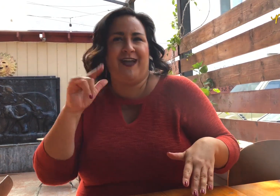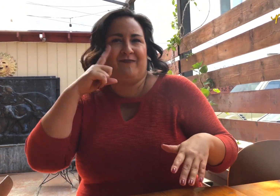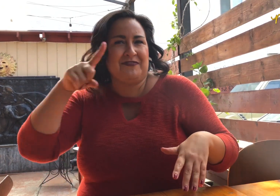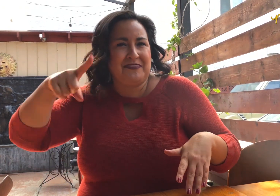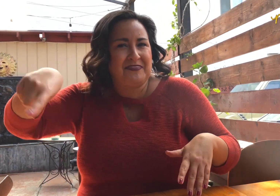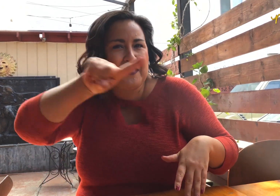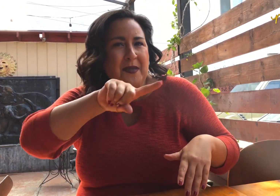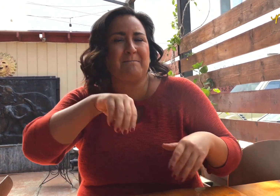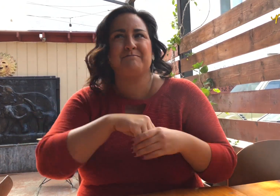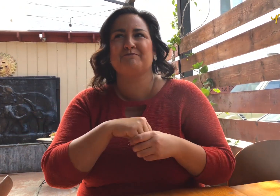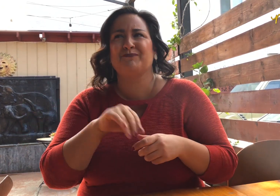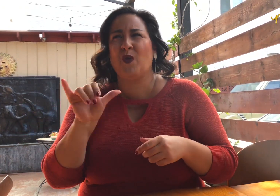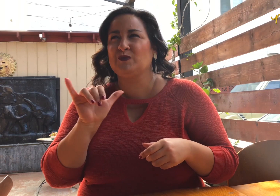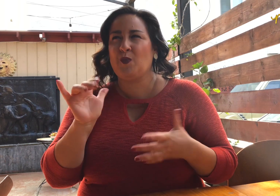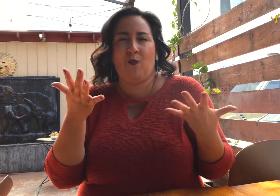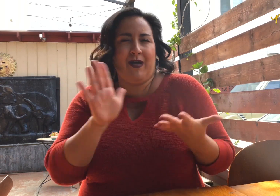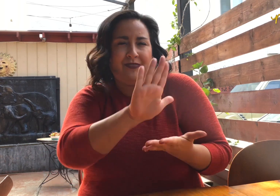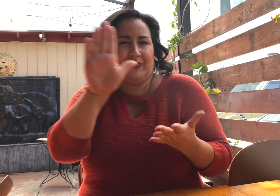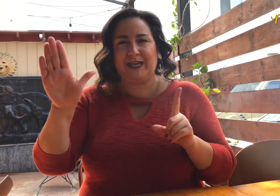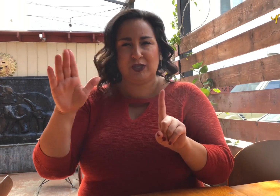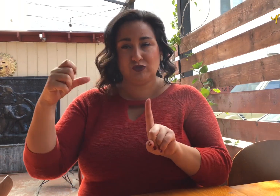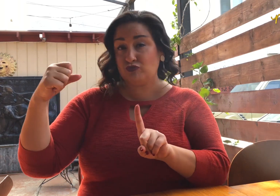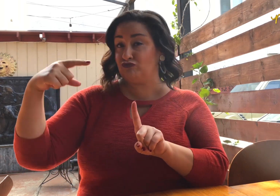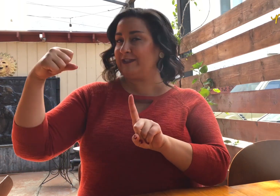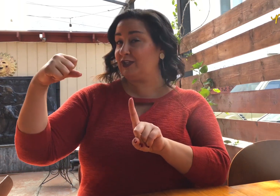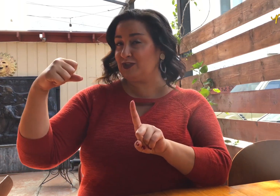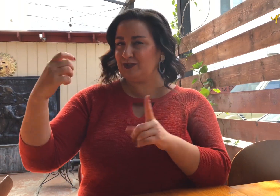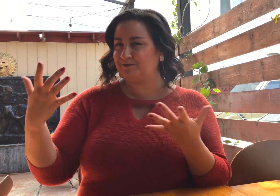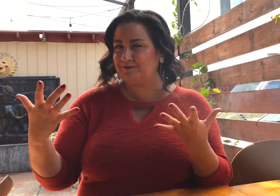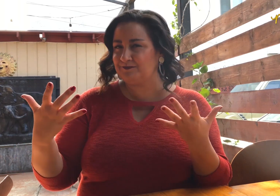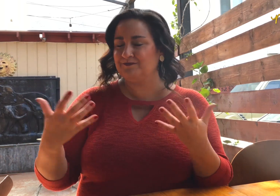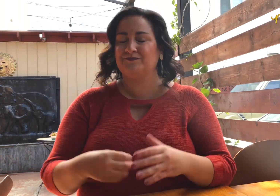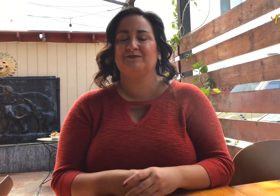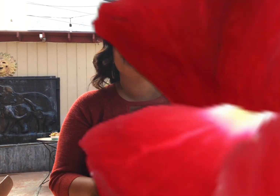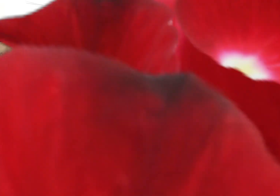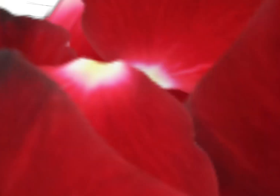feels like for them, as you saw. I also wanted to see what triggers them.